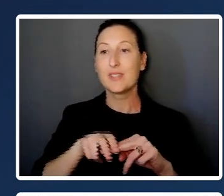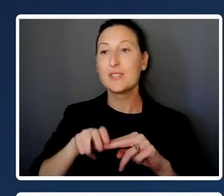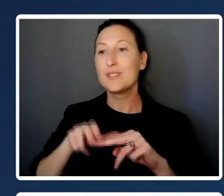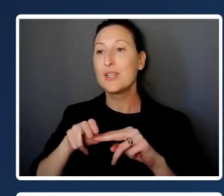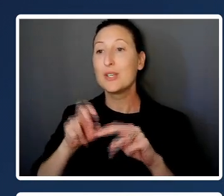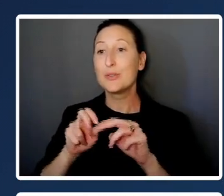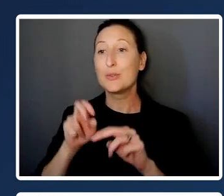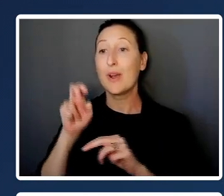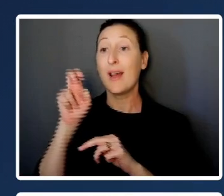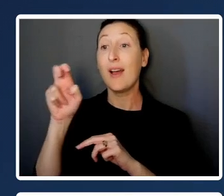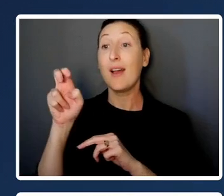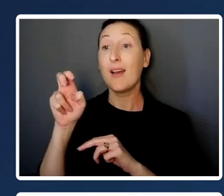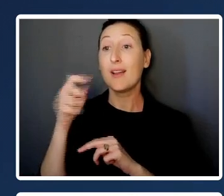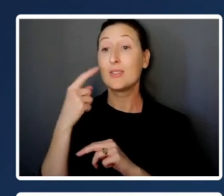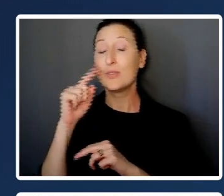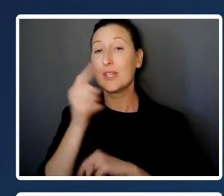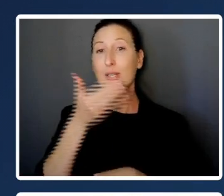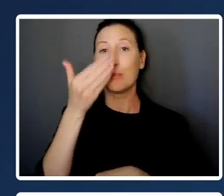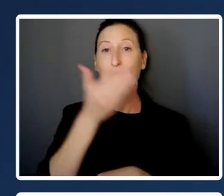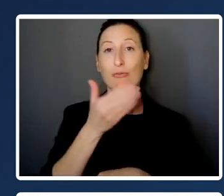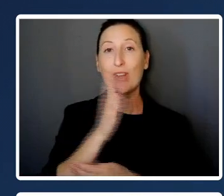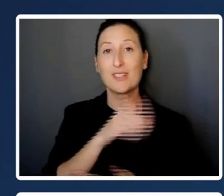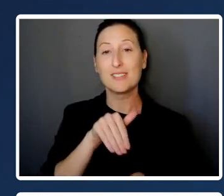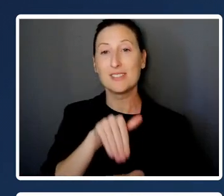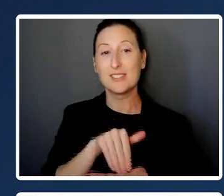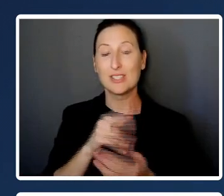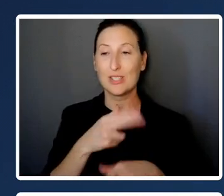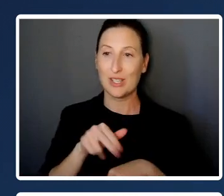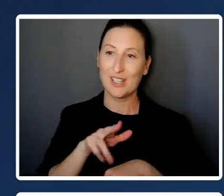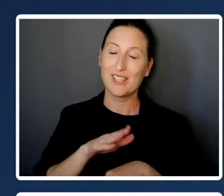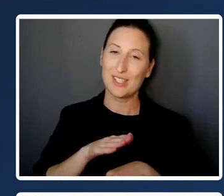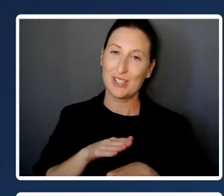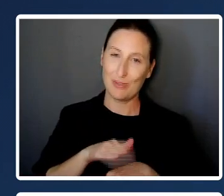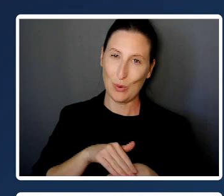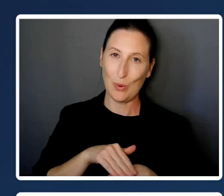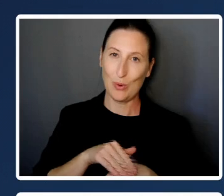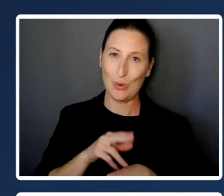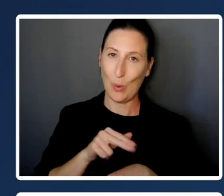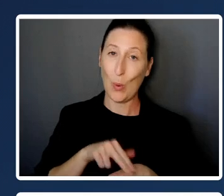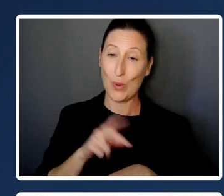You know, we, of course, played the video and then had a little Q&A session,